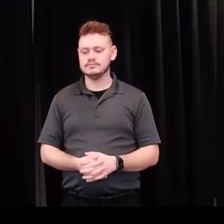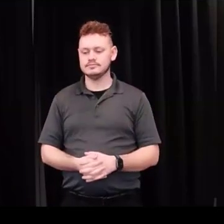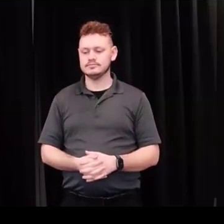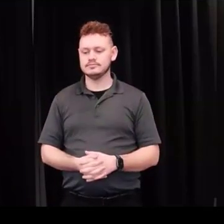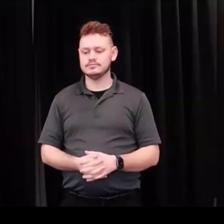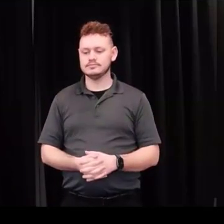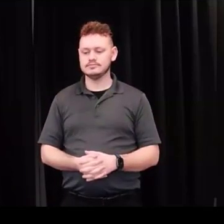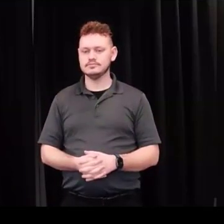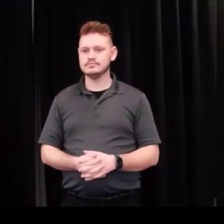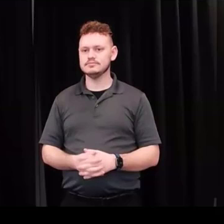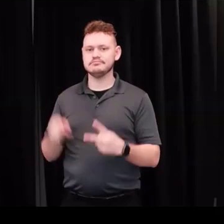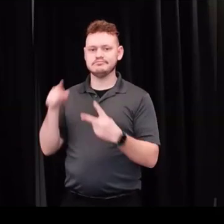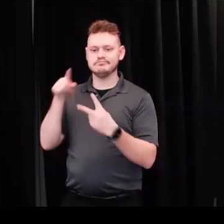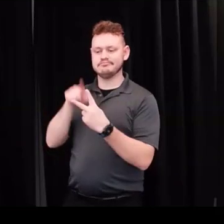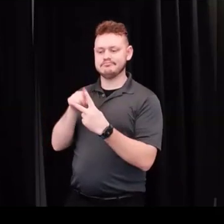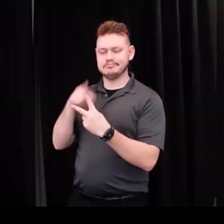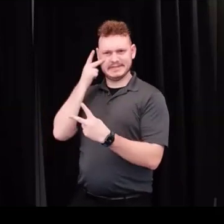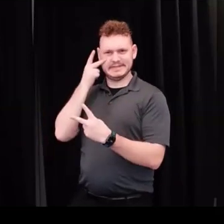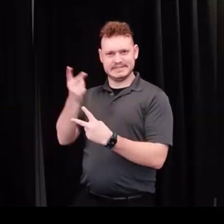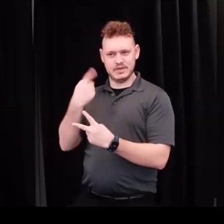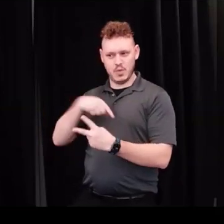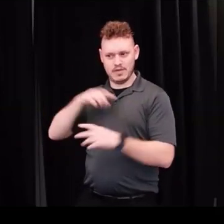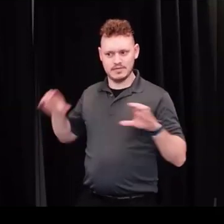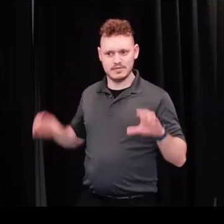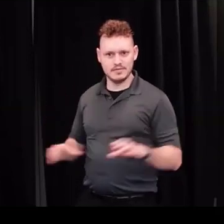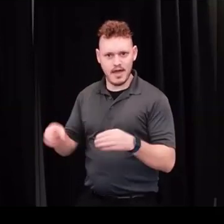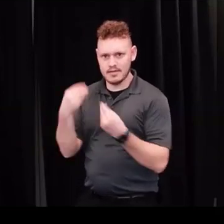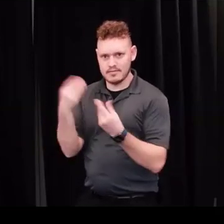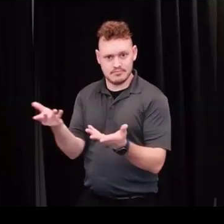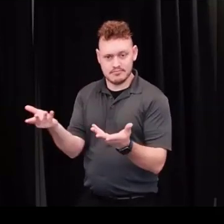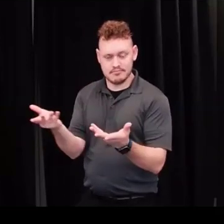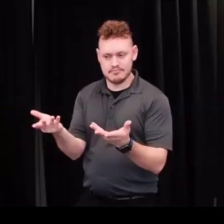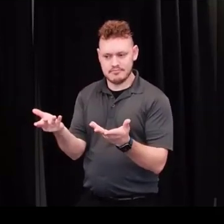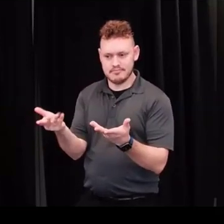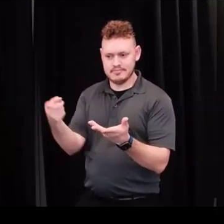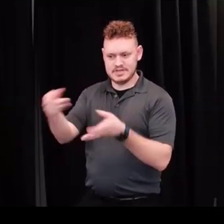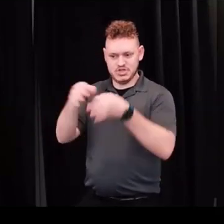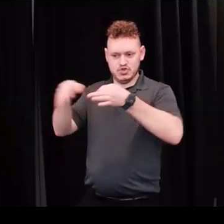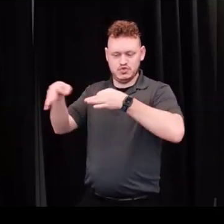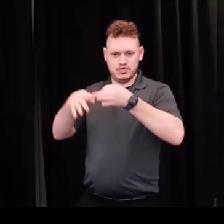So you can kind of see what we've done is, we've given this is the description that we could give